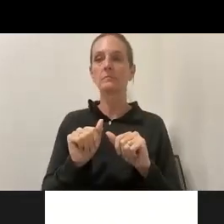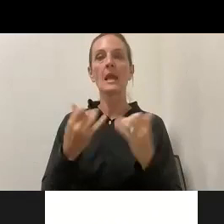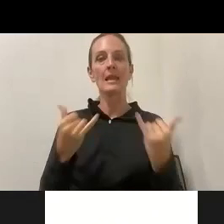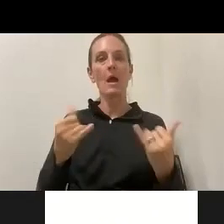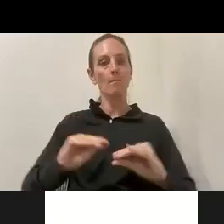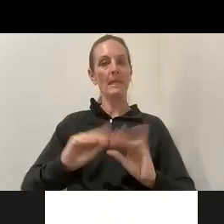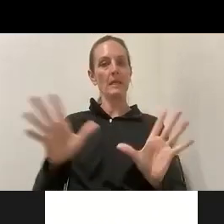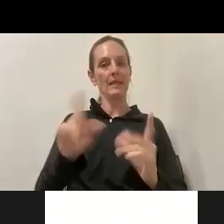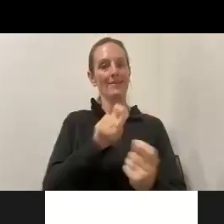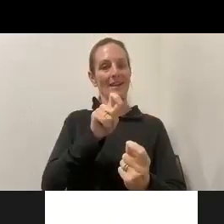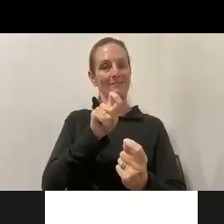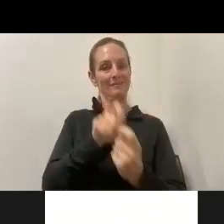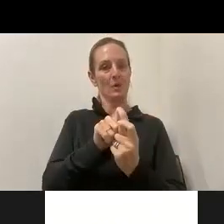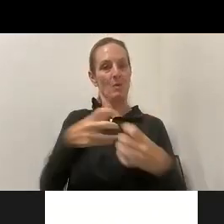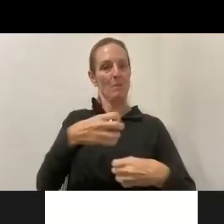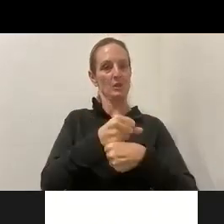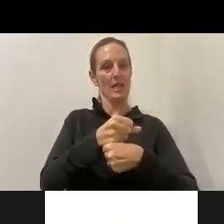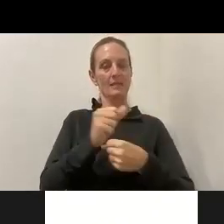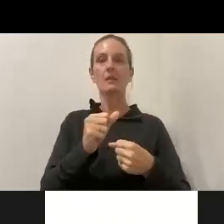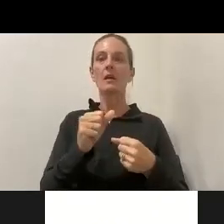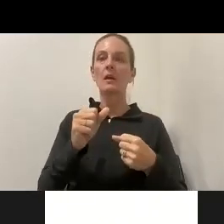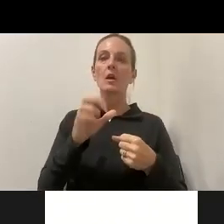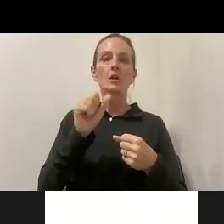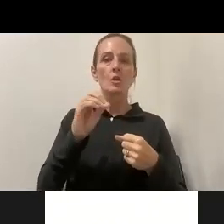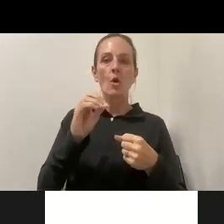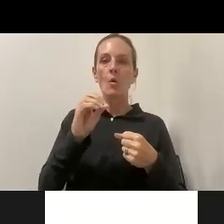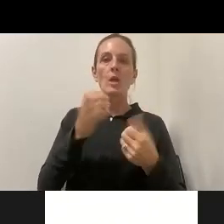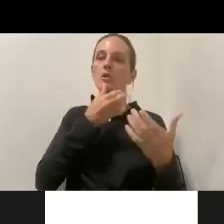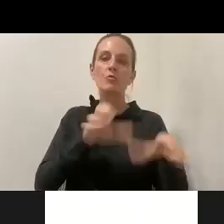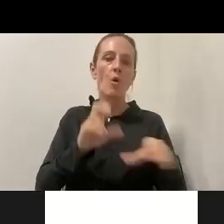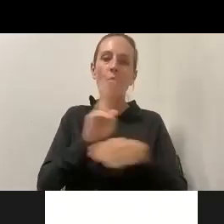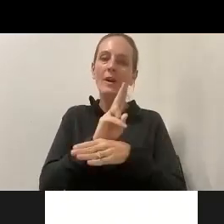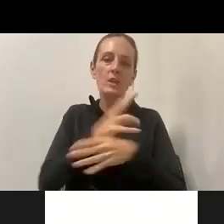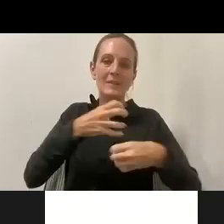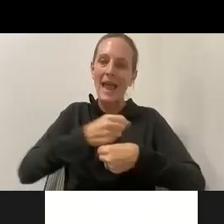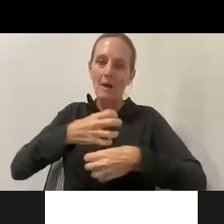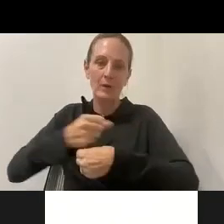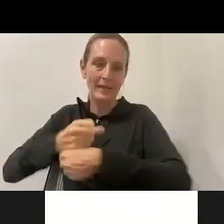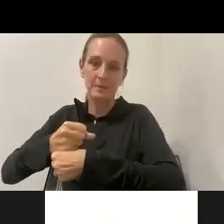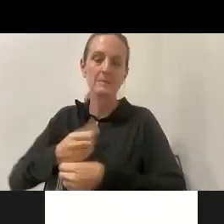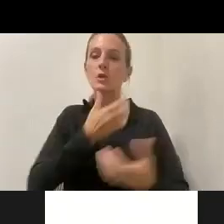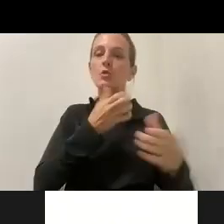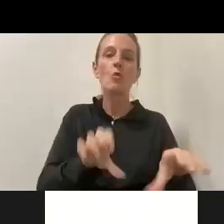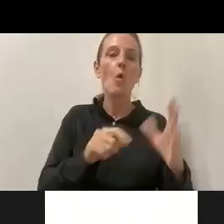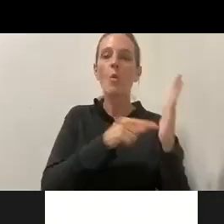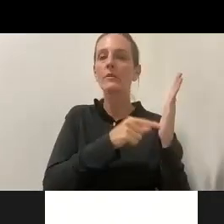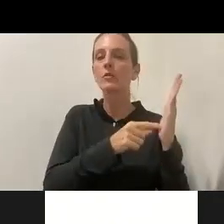examples to illustrate concepts, avoid using jargony-language, you don't want to use acronyms, and you don’t want to be, you want to keep things super simple.